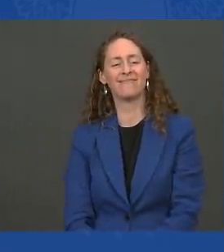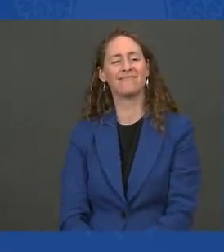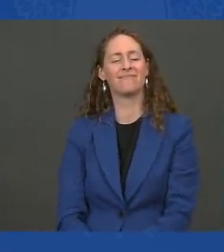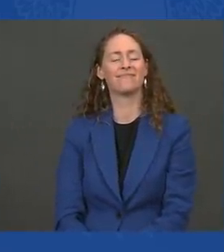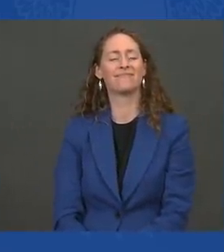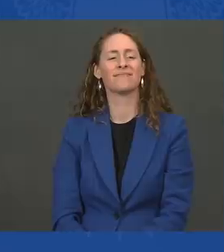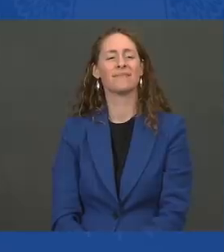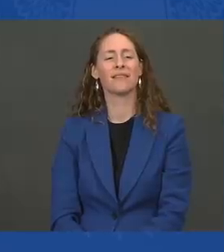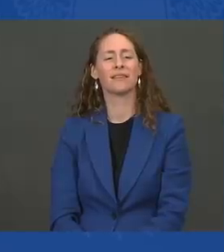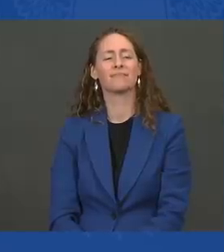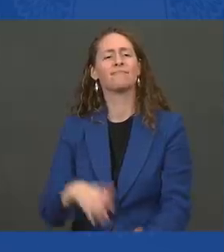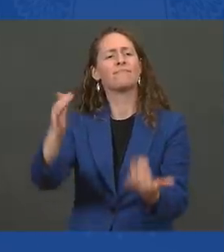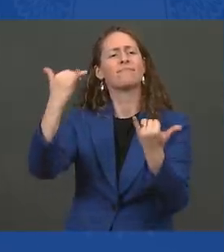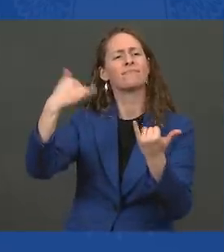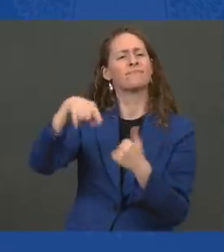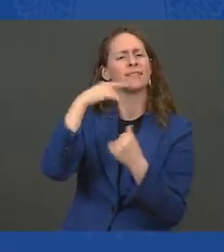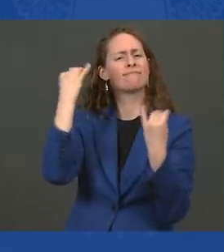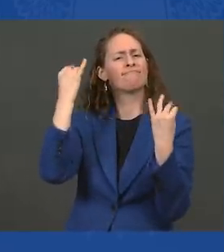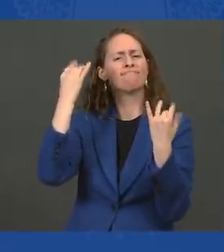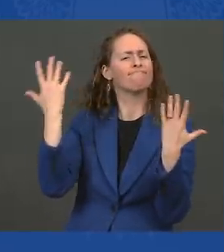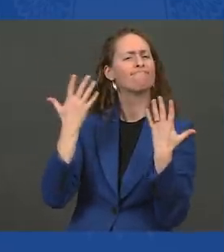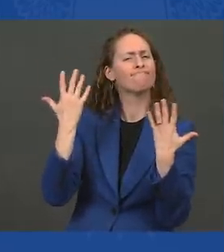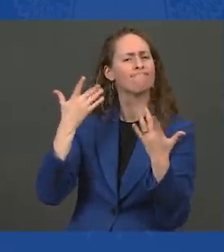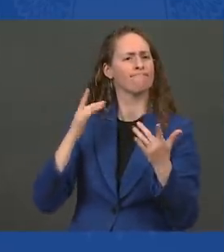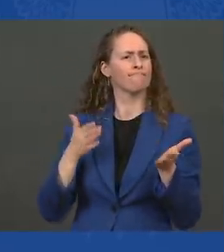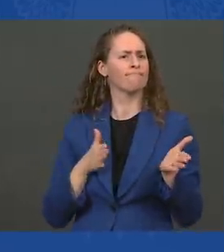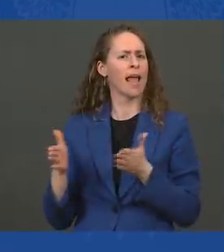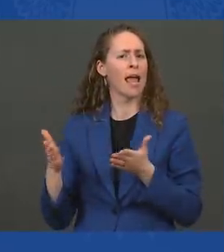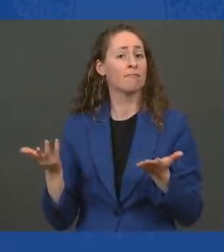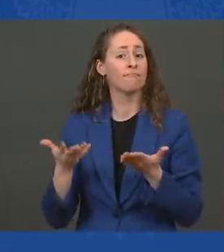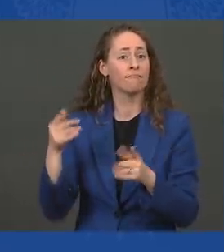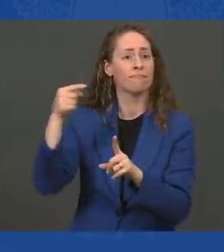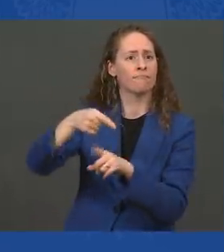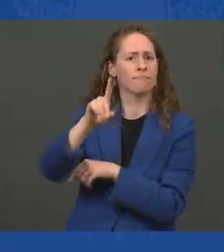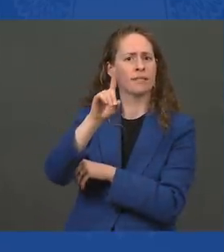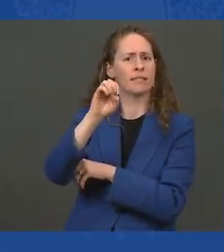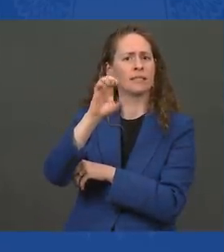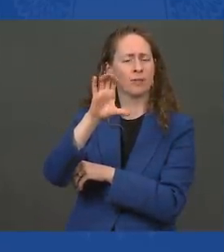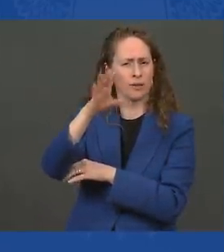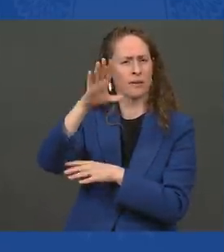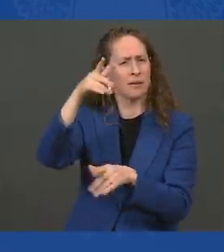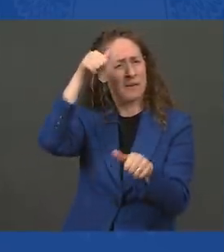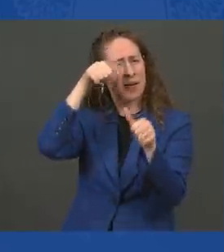this month compared to where we were last -- last Sept- -- last Christmas.